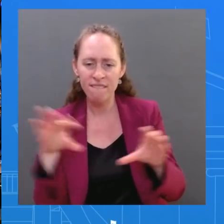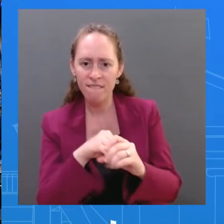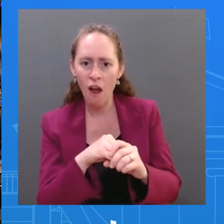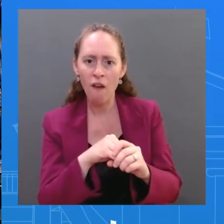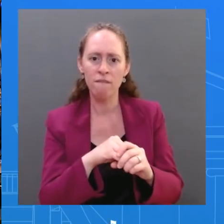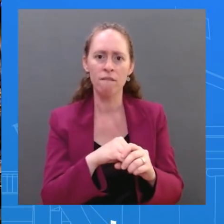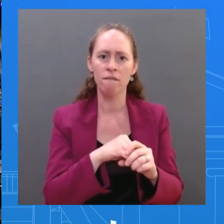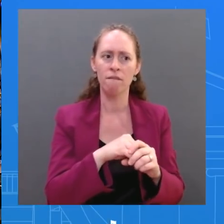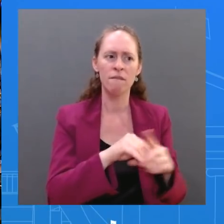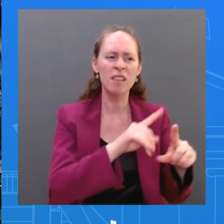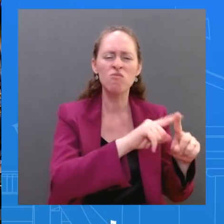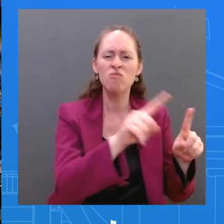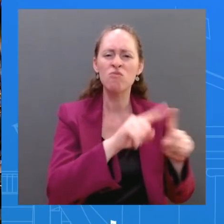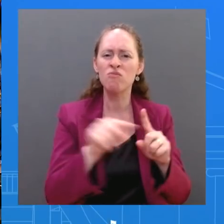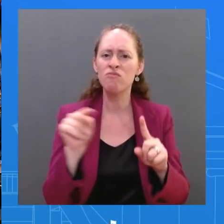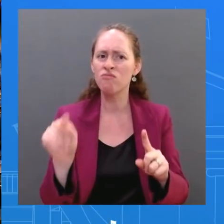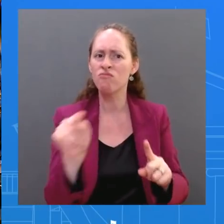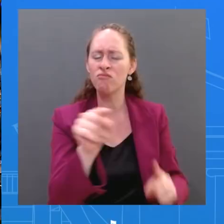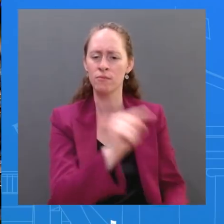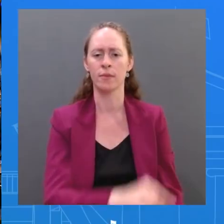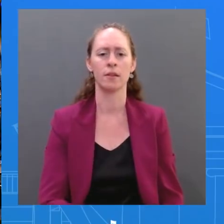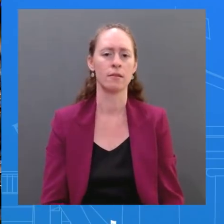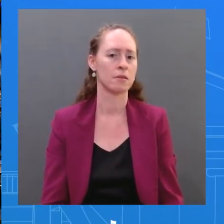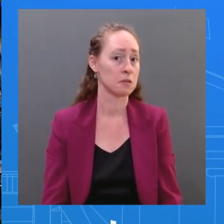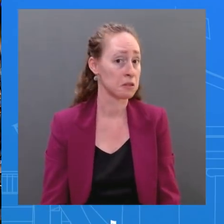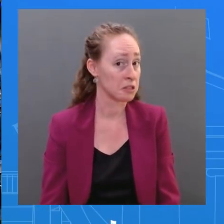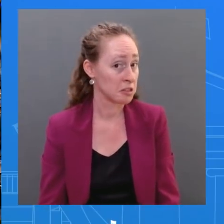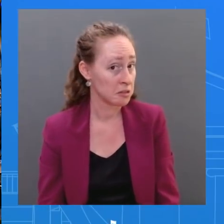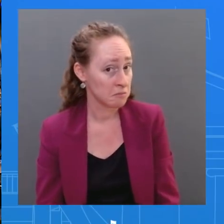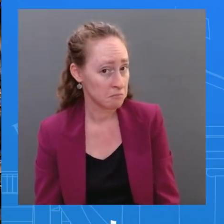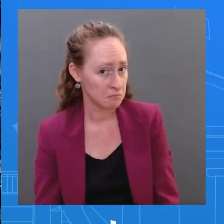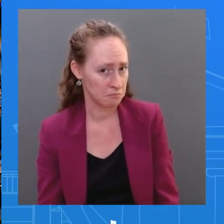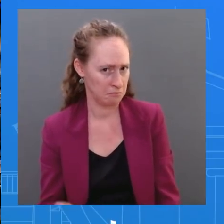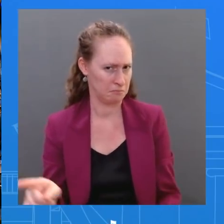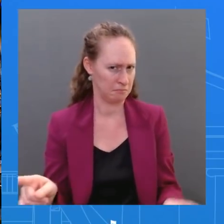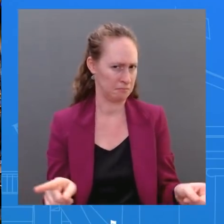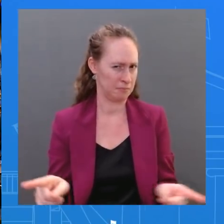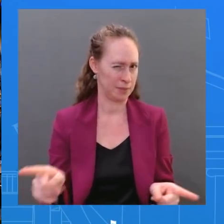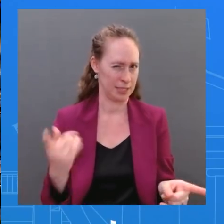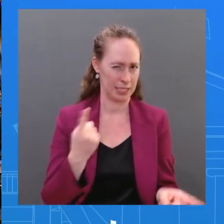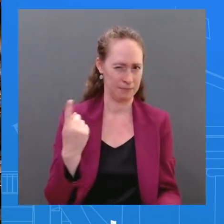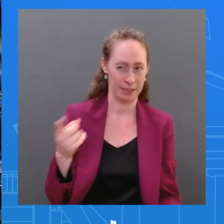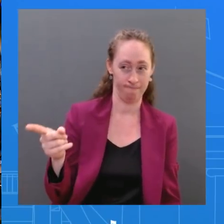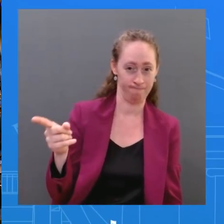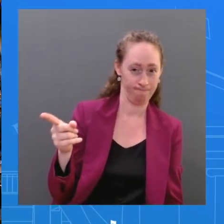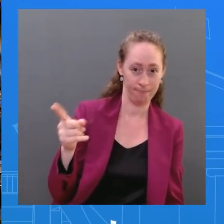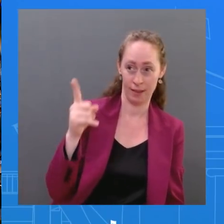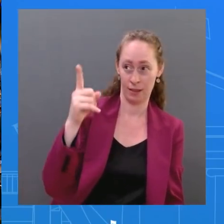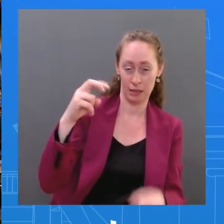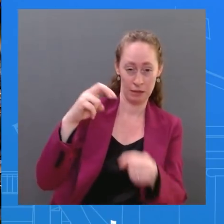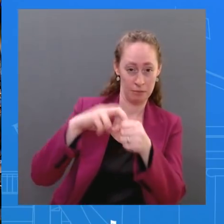and the timing of some of those revelations from the committee? Did the White House know about his intention